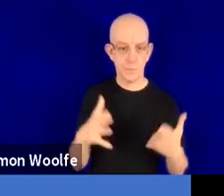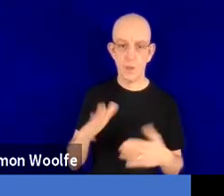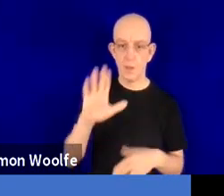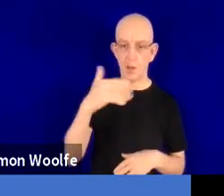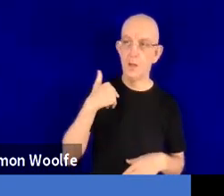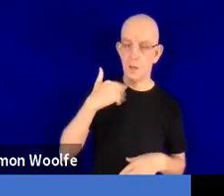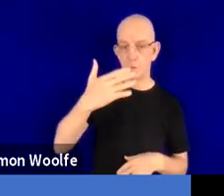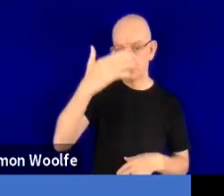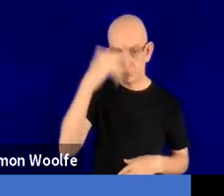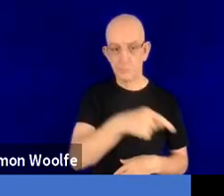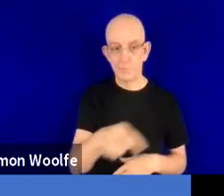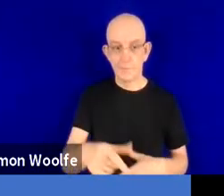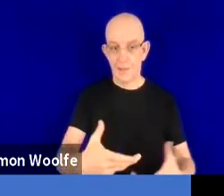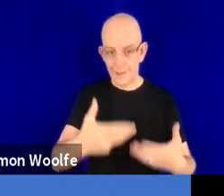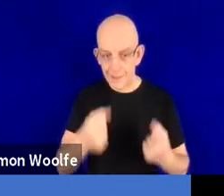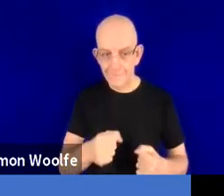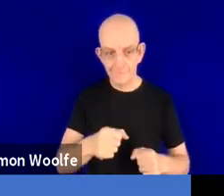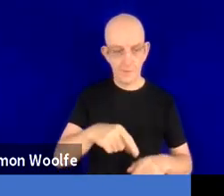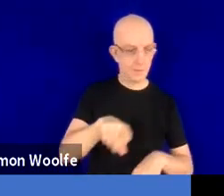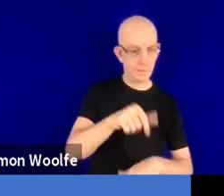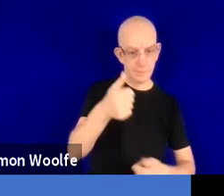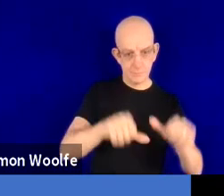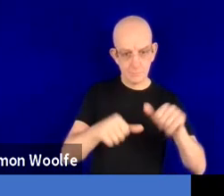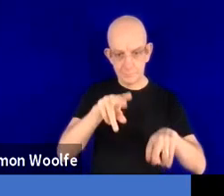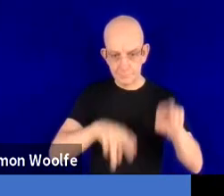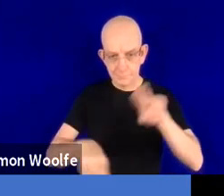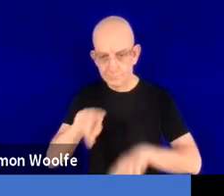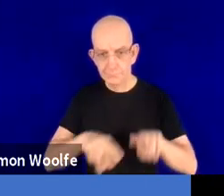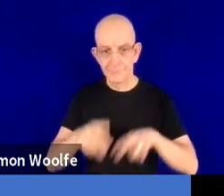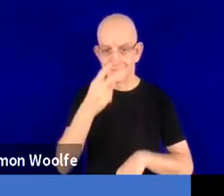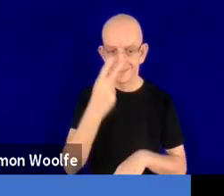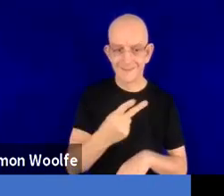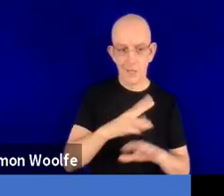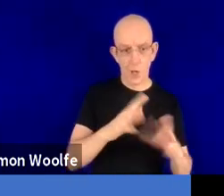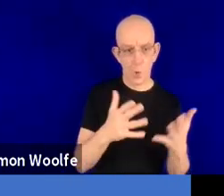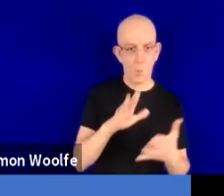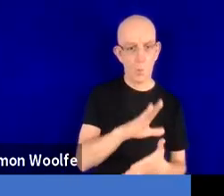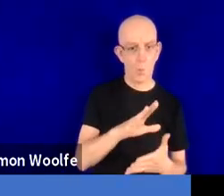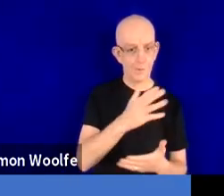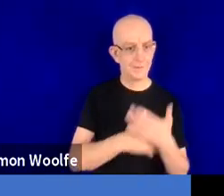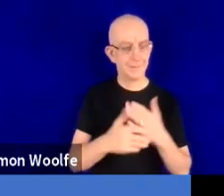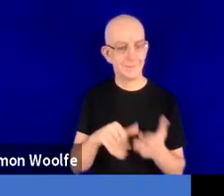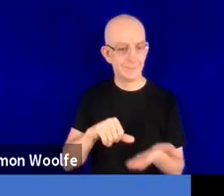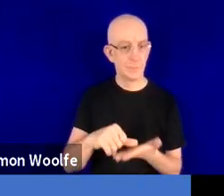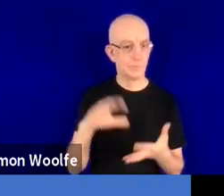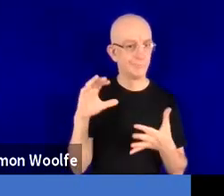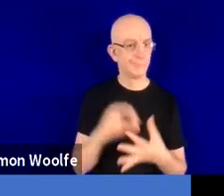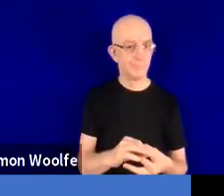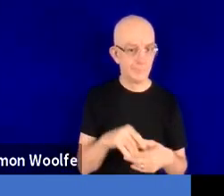that would allow greater support for a person with disabilities and avoid some of the shortfall we have seen during the Covid-19 crisis